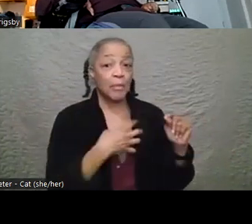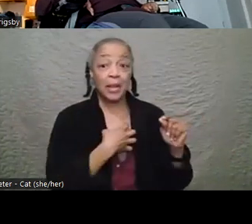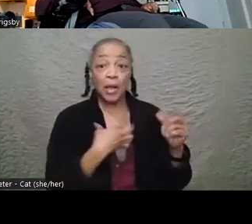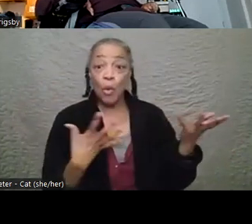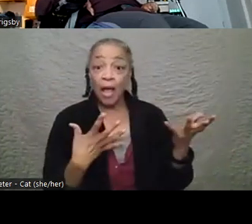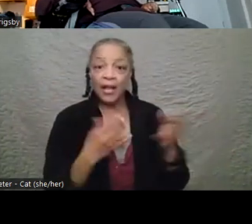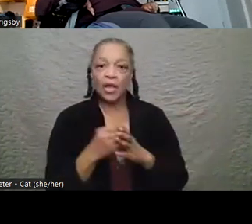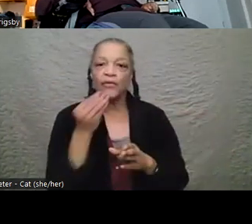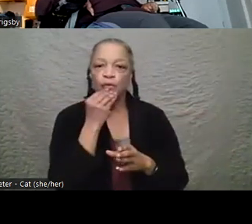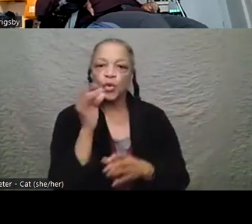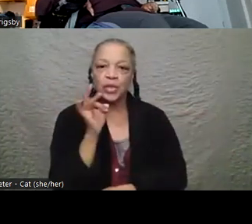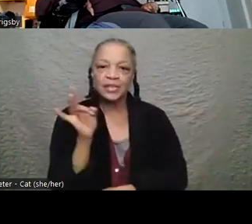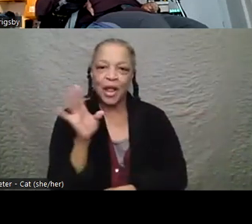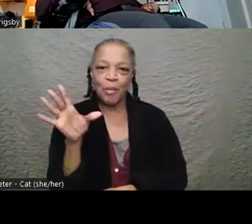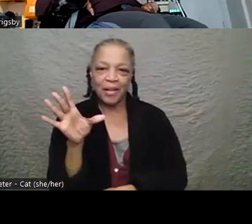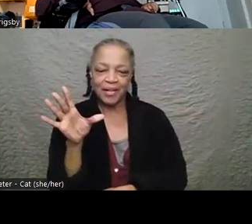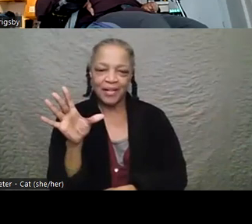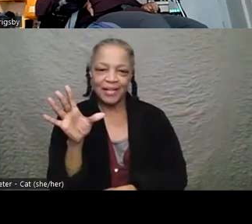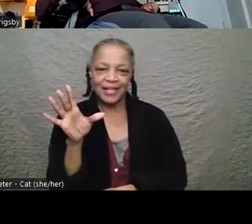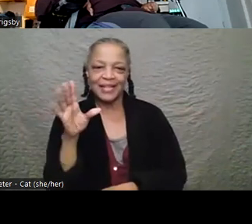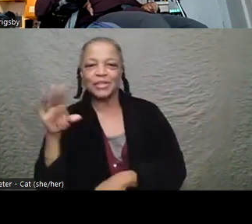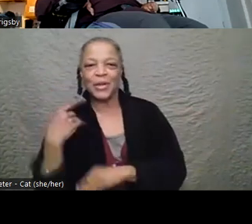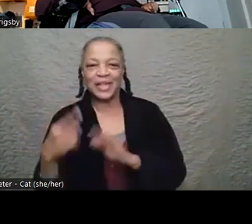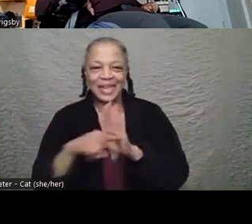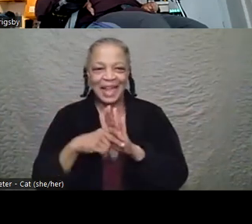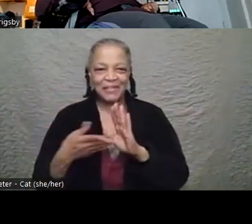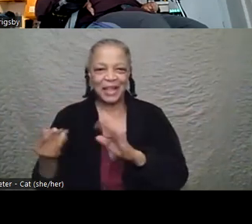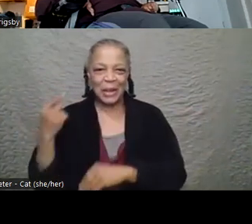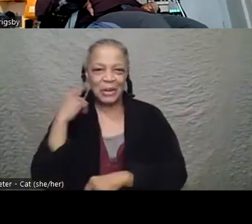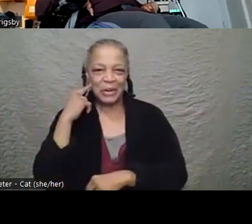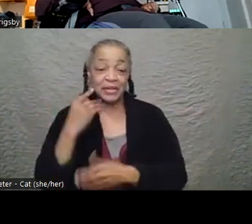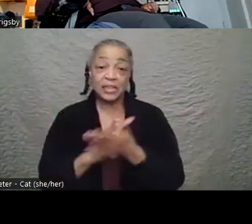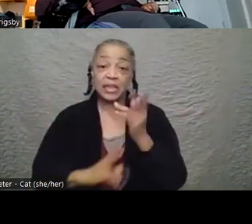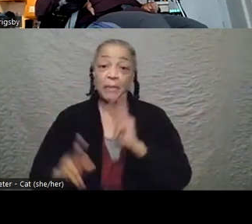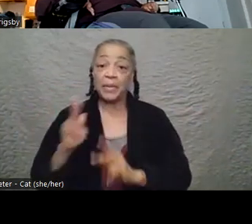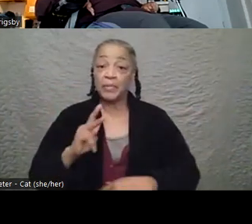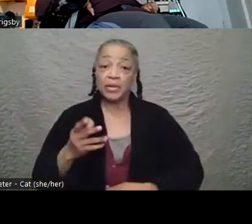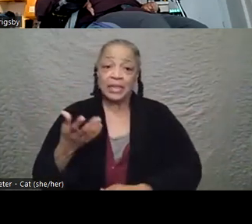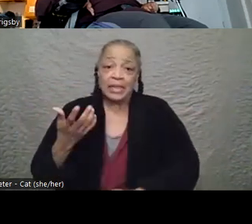only thing that I heard that was really negative. There were some people that do not want to leave.